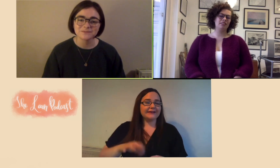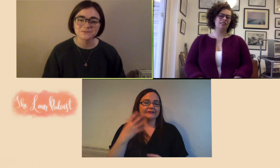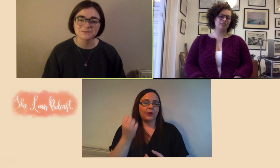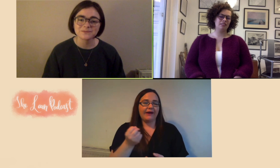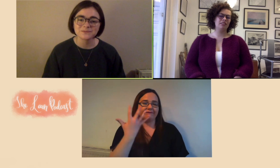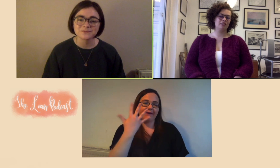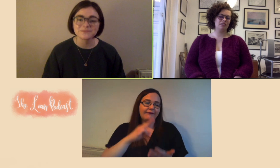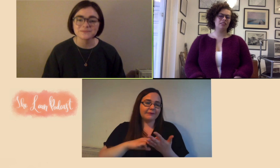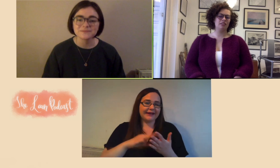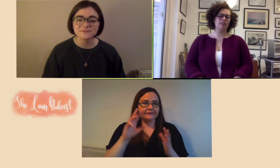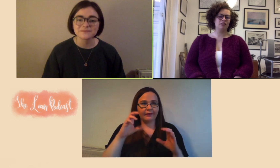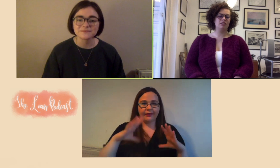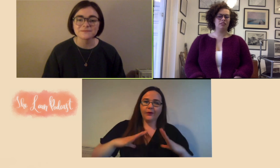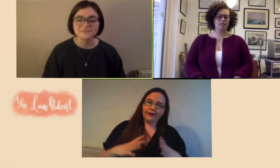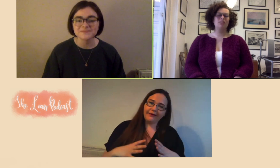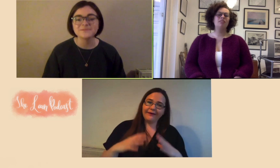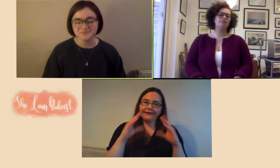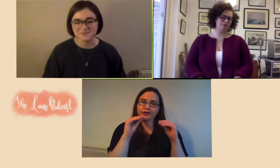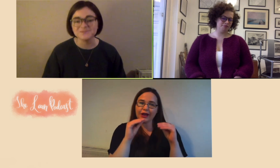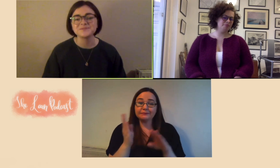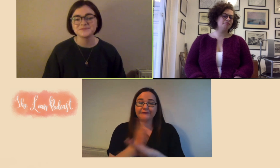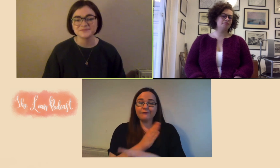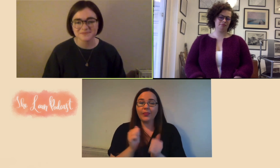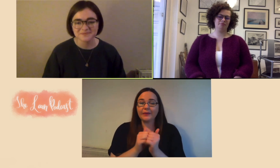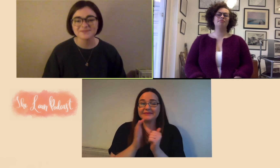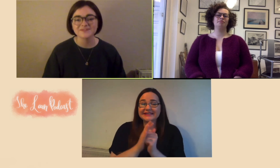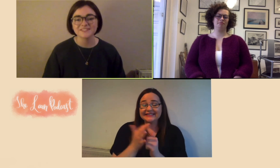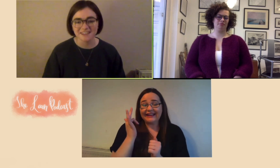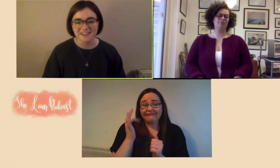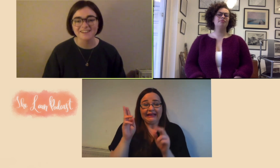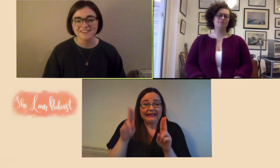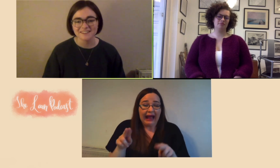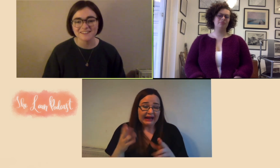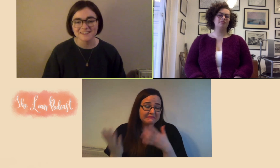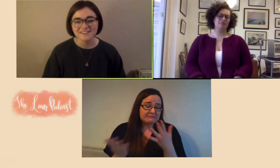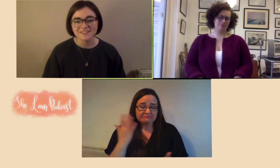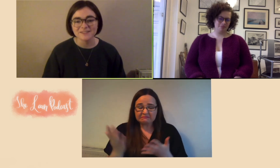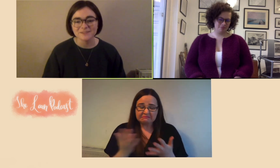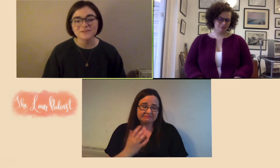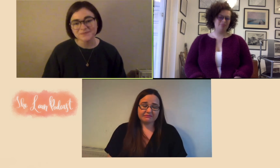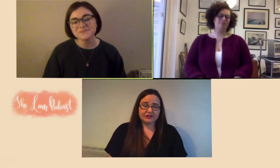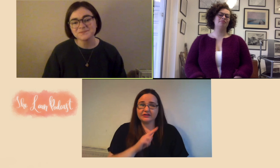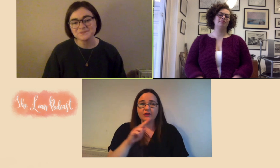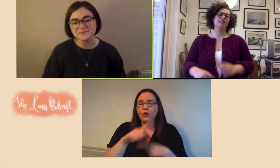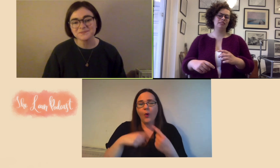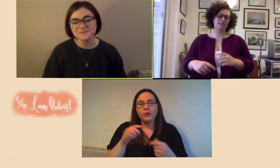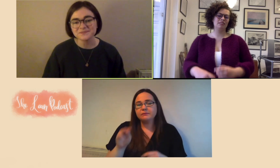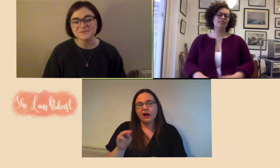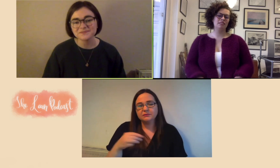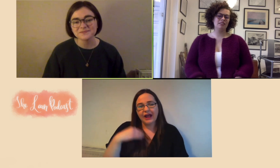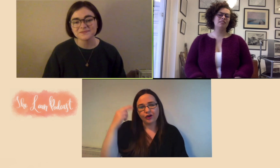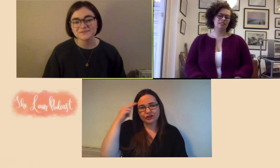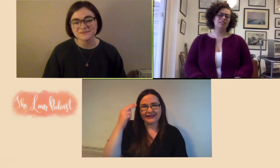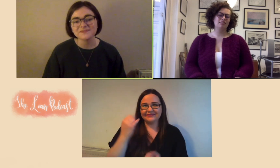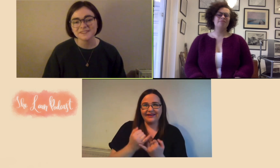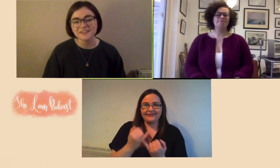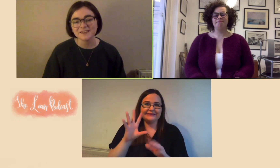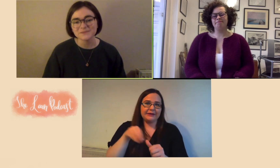So I think that's one of the areas maybe that it would benefit just having that five minutes chat ahead of the meeting, if possible